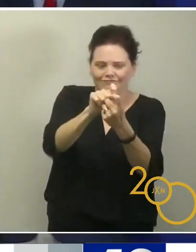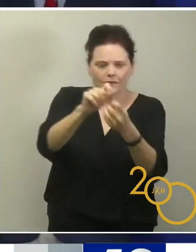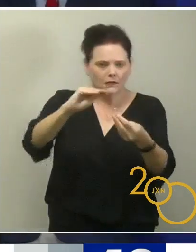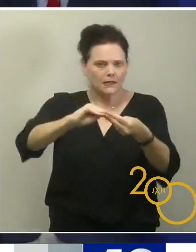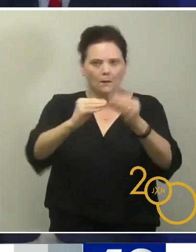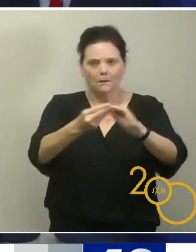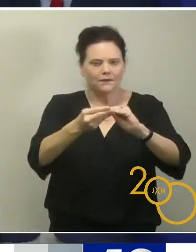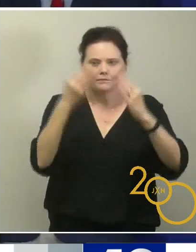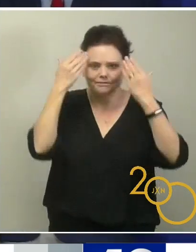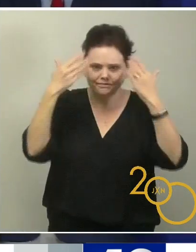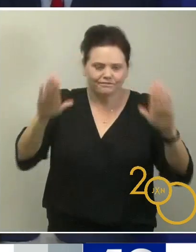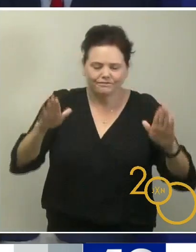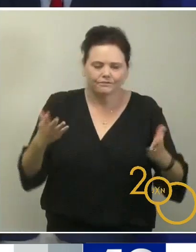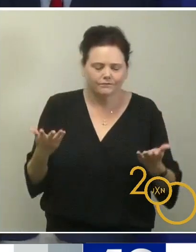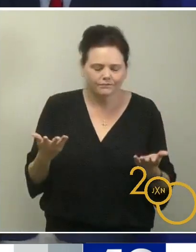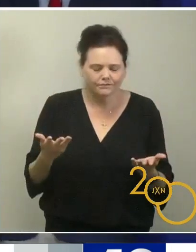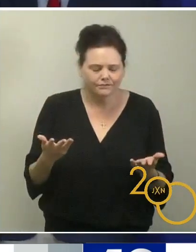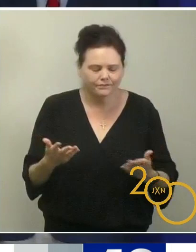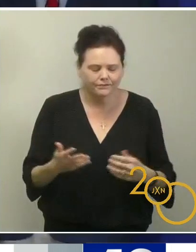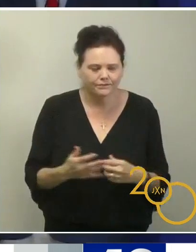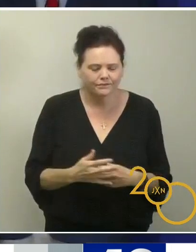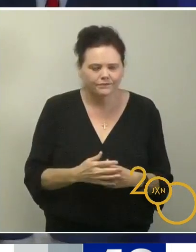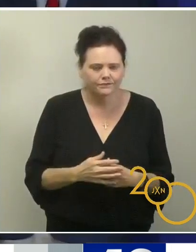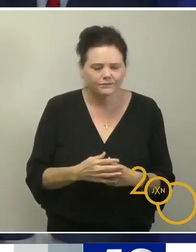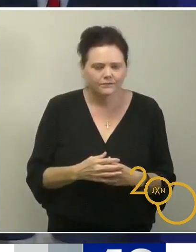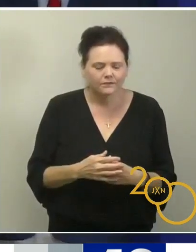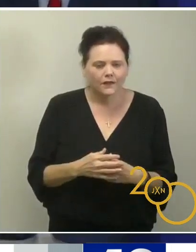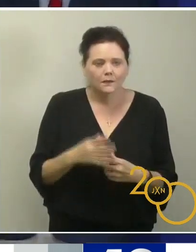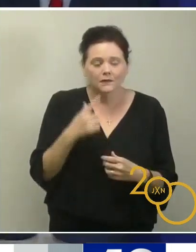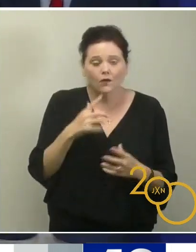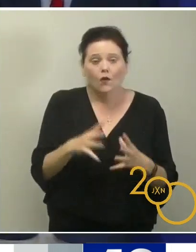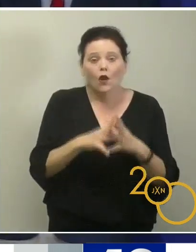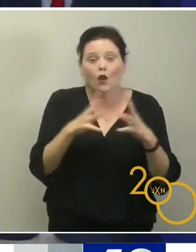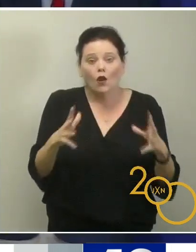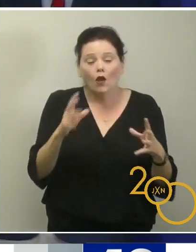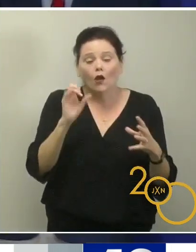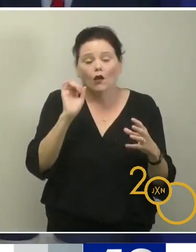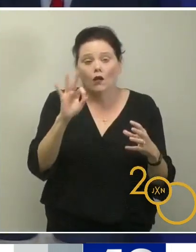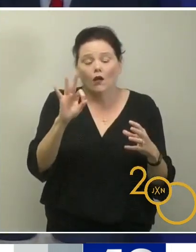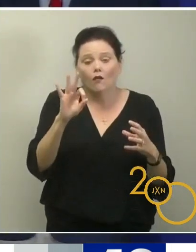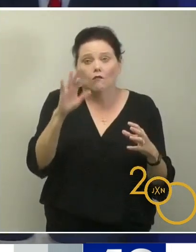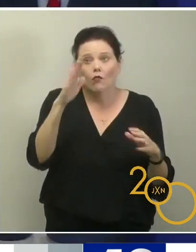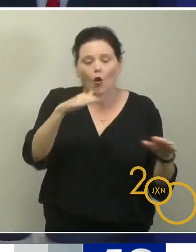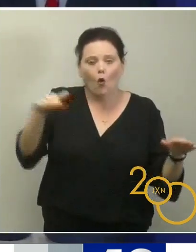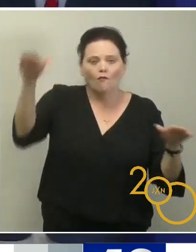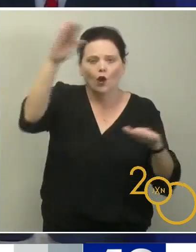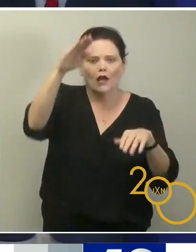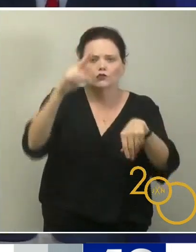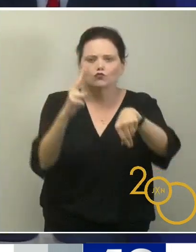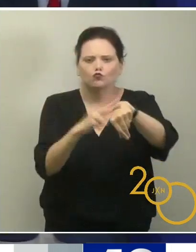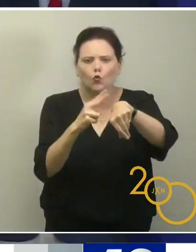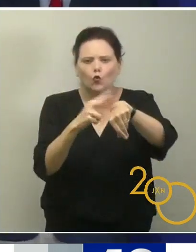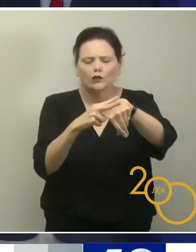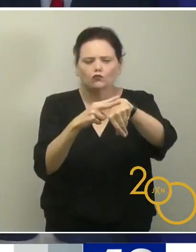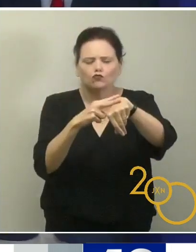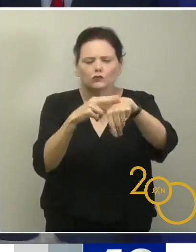WOULD ANYONE LIKE TO TAKE A GUESS? COMPANY PEOPLE WILL BE ABLE TO FLUSH THEIR TOILETS TONIGHT WITH RUNNING WATER? I DON'T KNOW IF WE HAVE